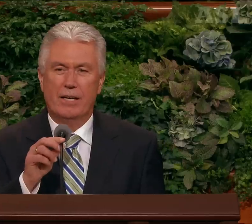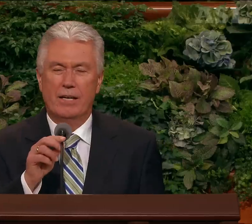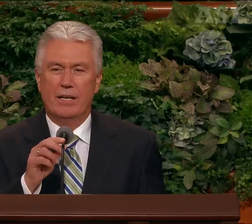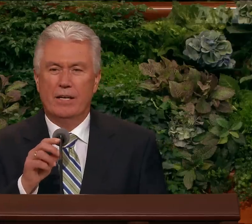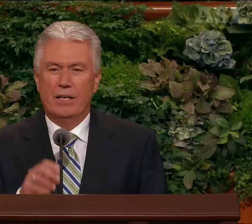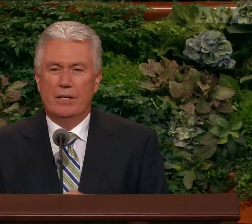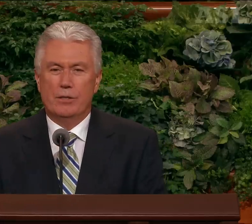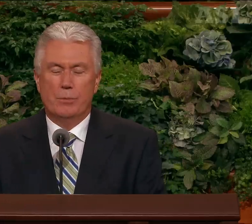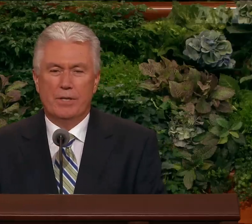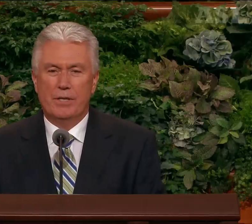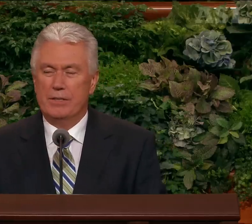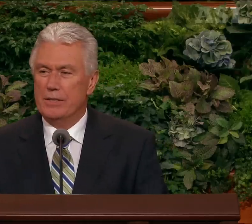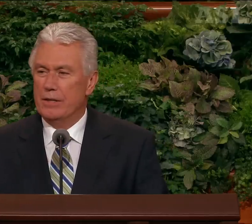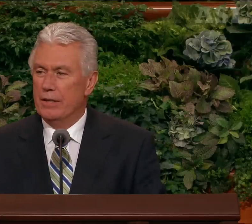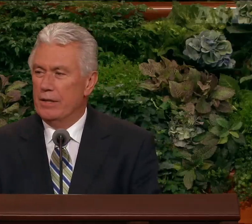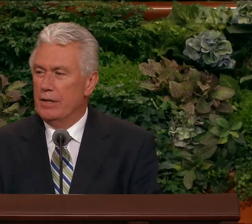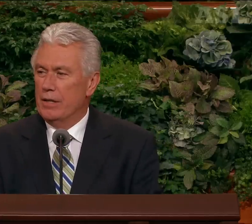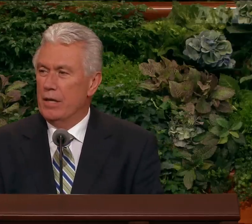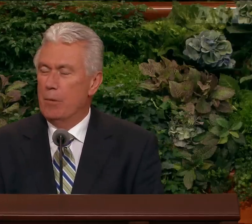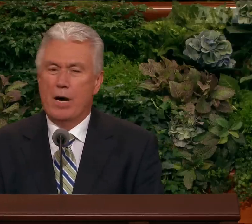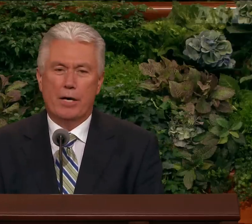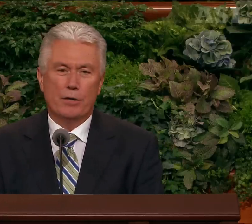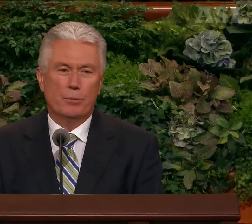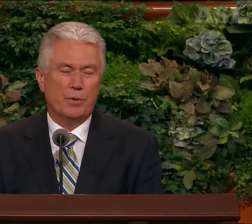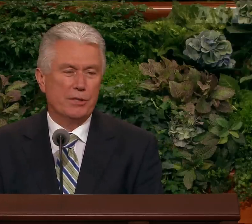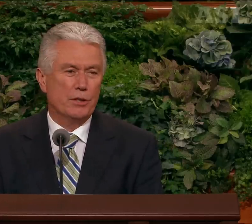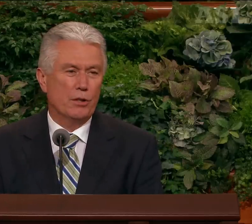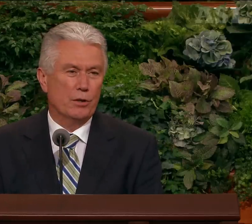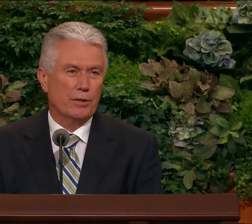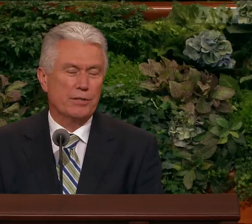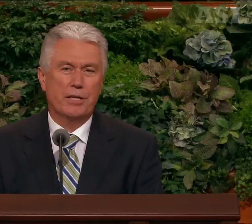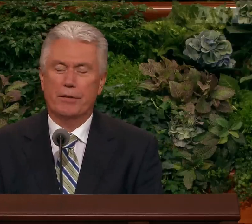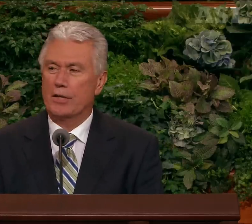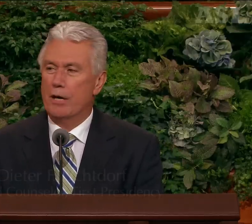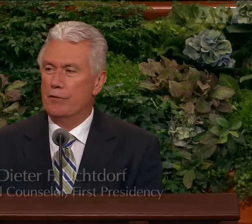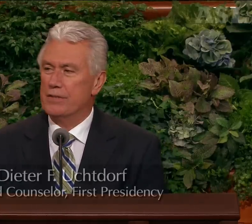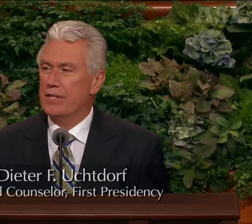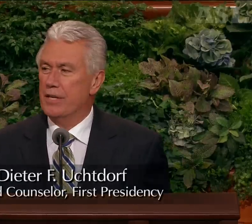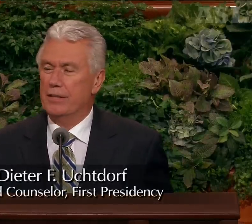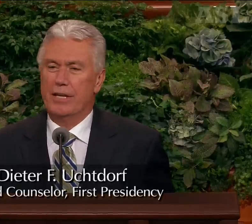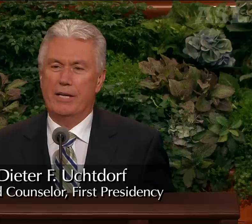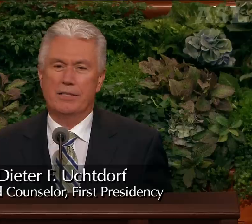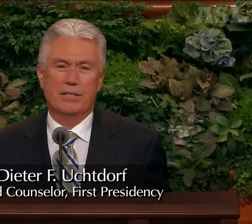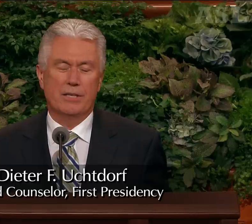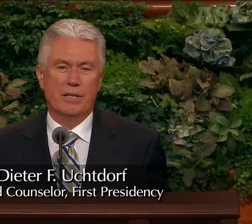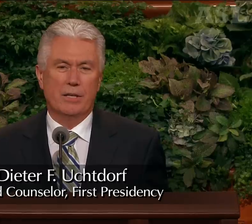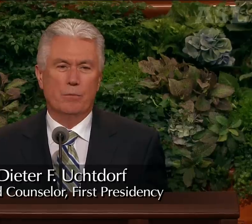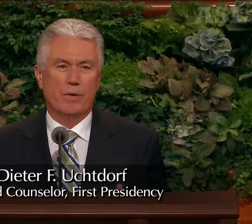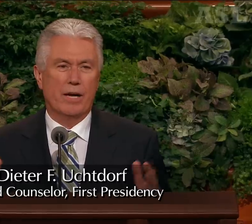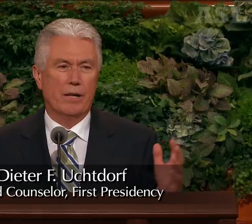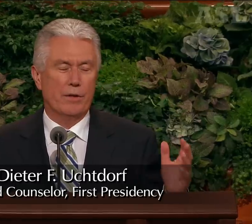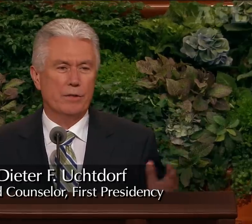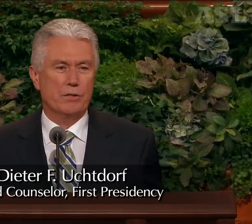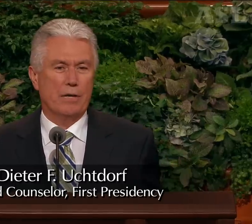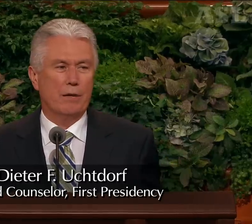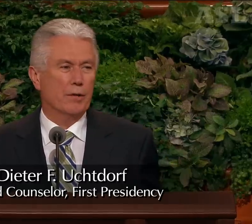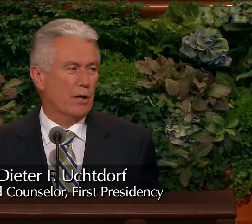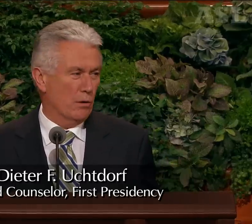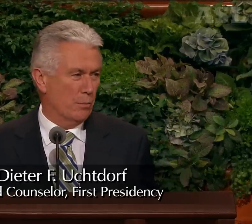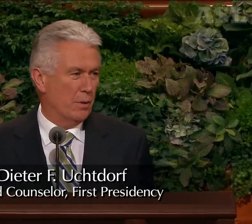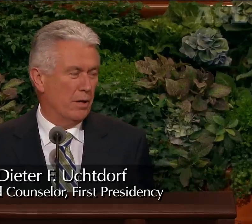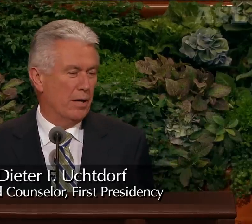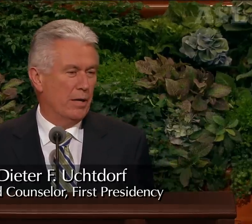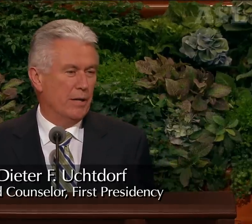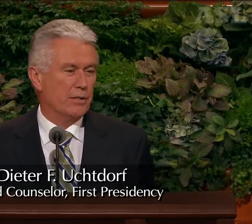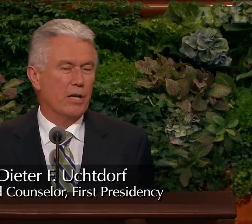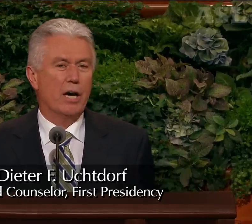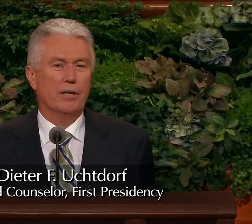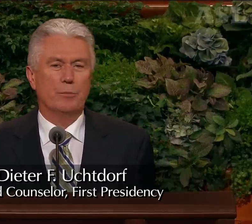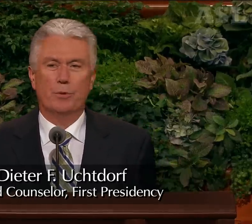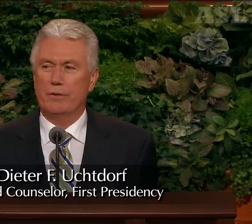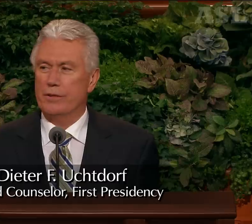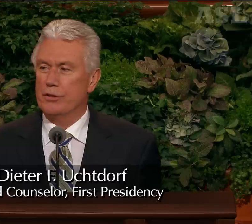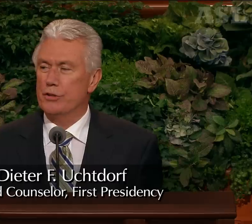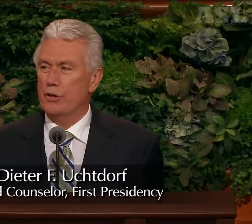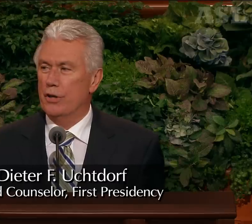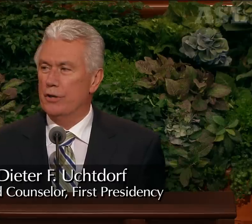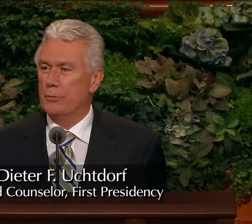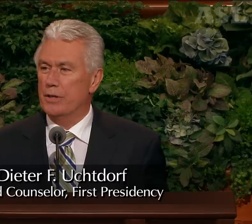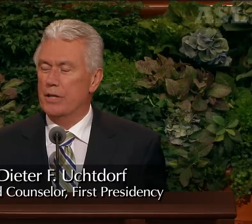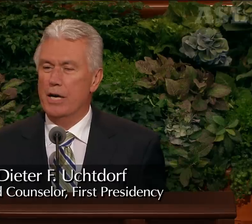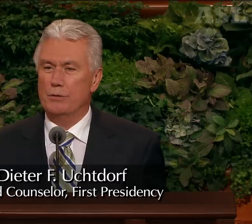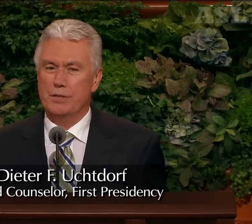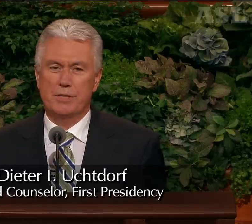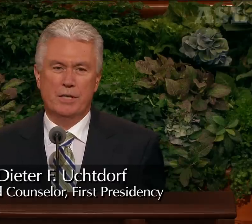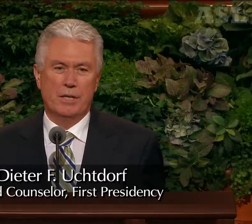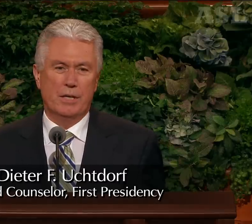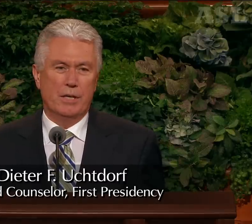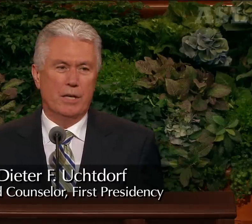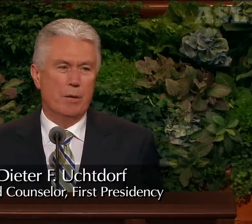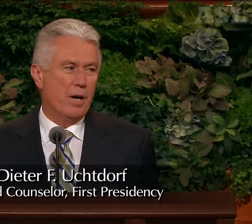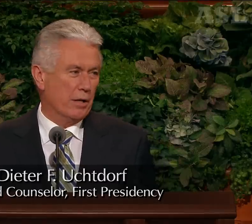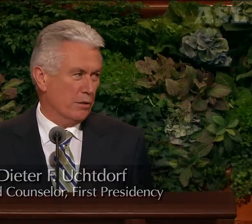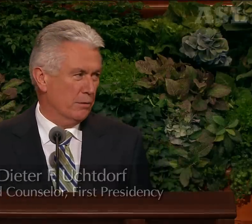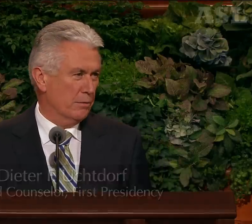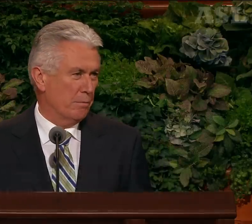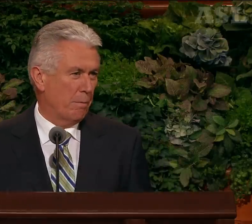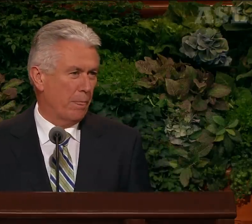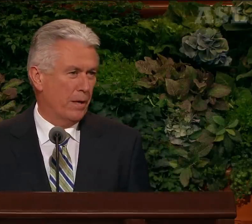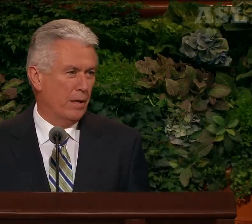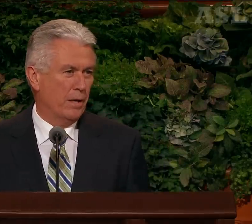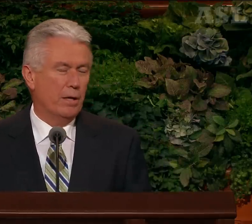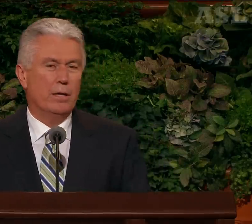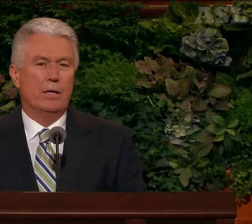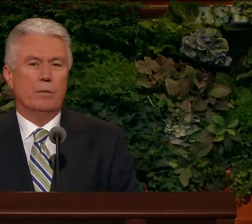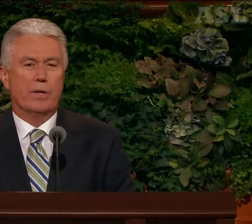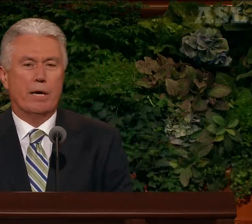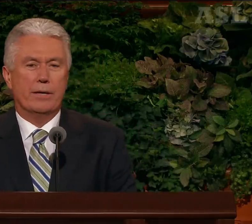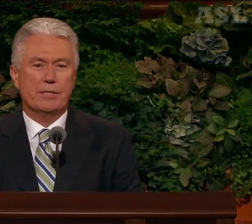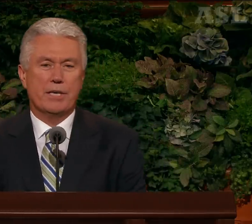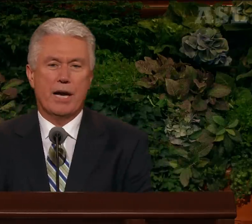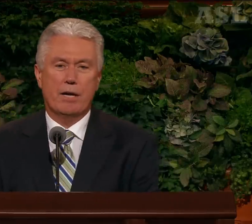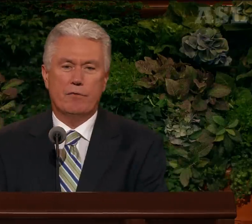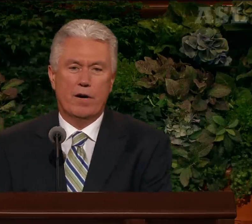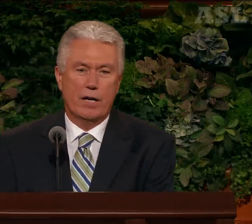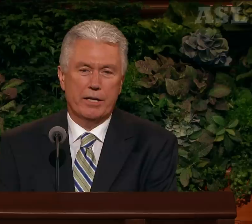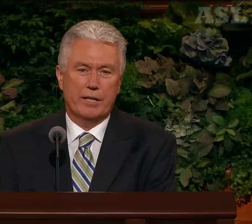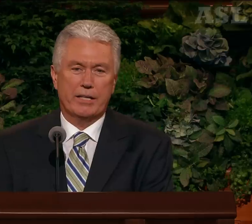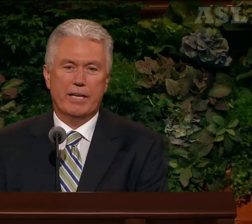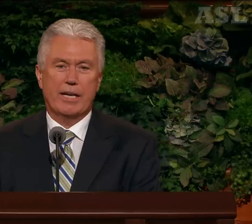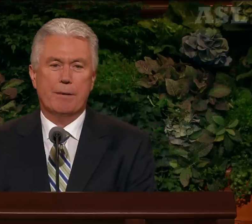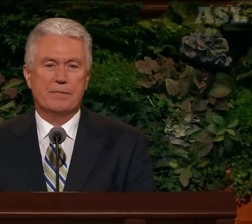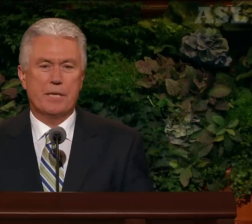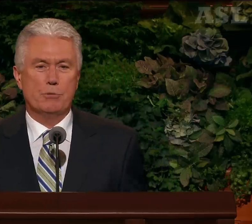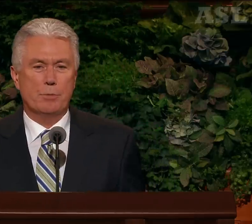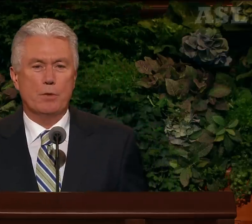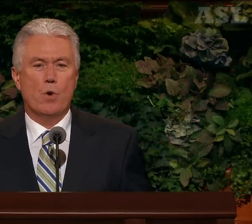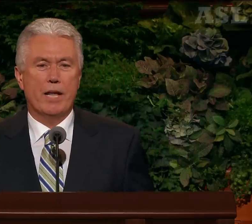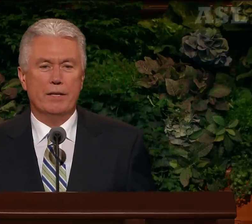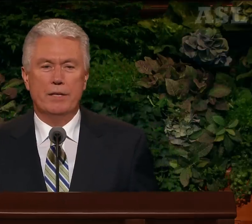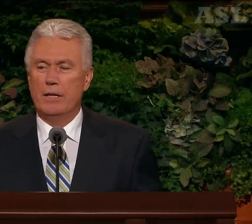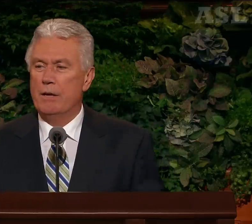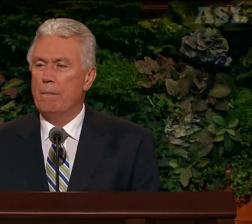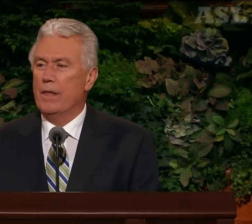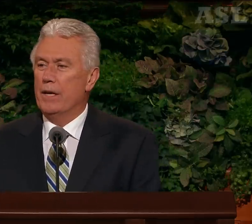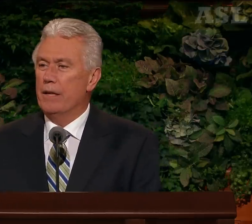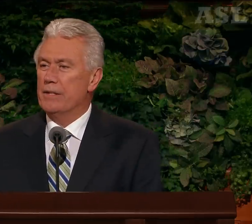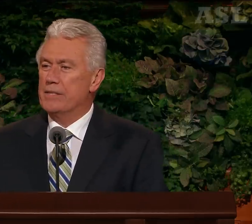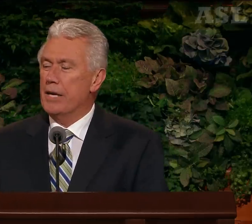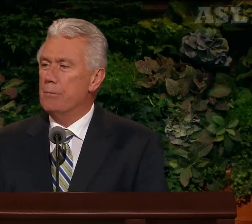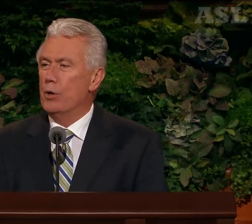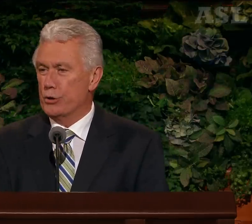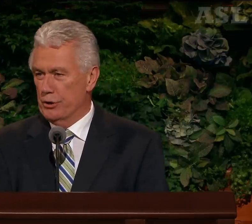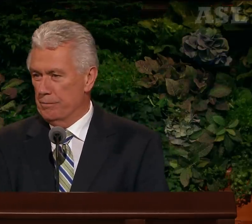PRESIDENT DIETER F. UCHTDORF: